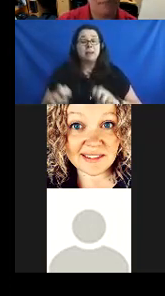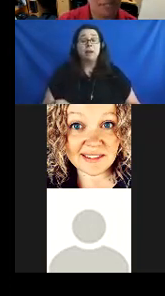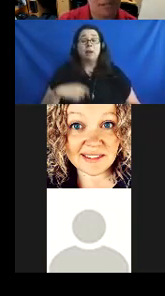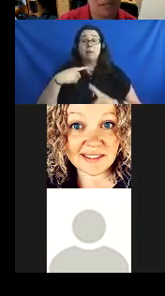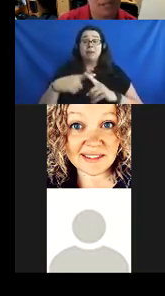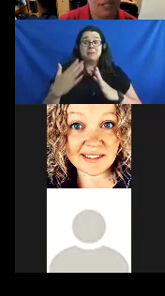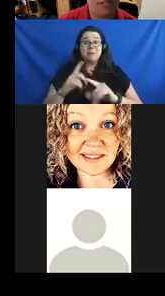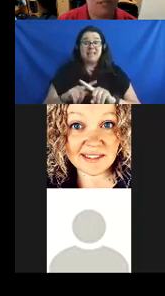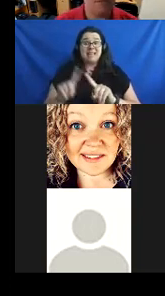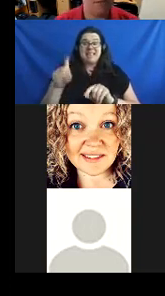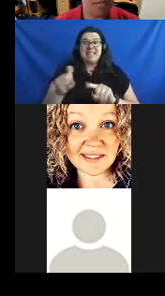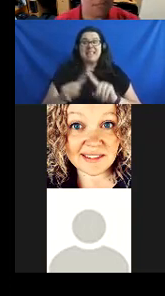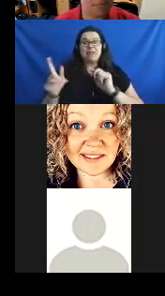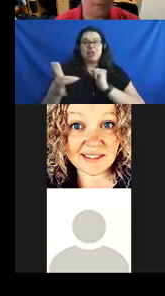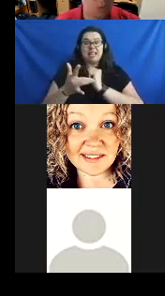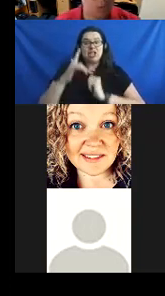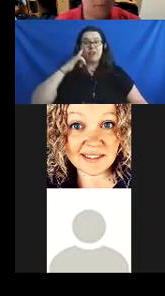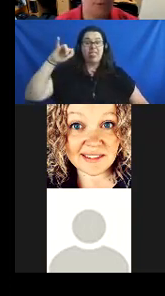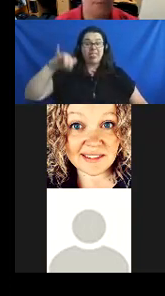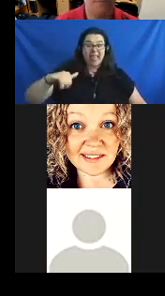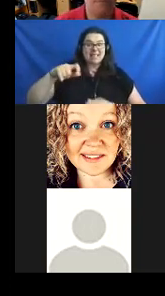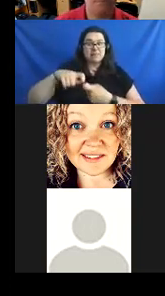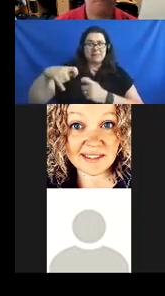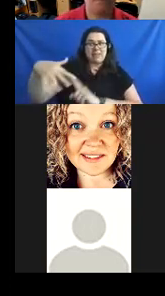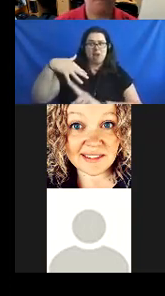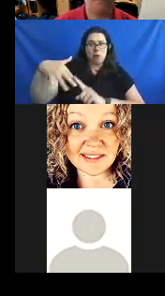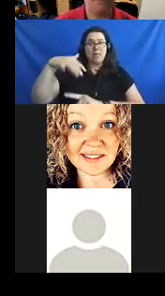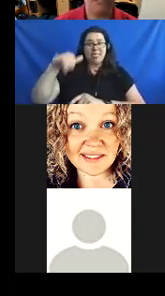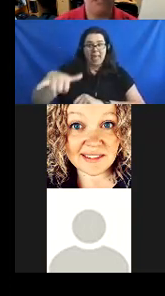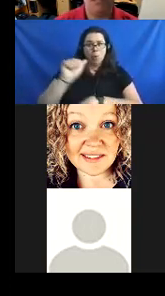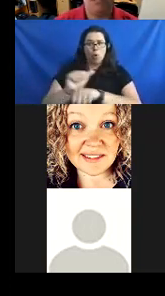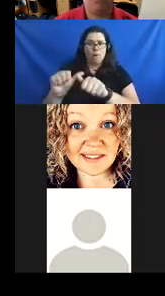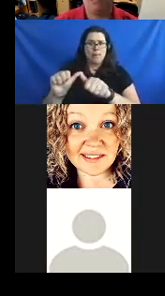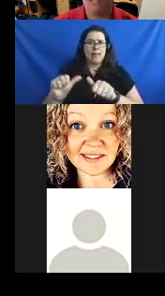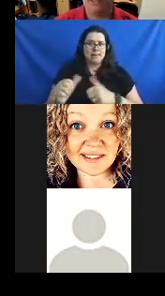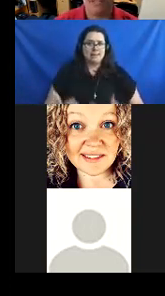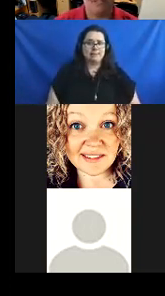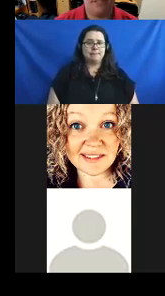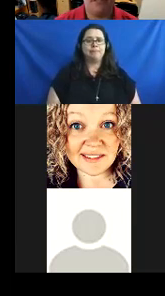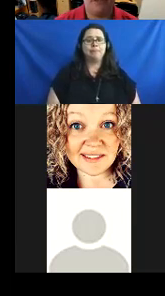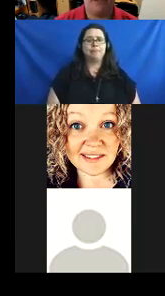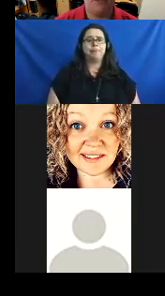TECHNOLOGIES FOR THAT SPECIFIC WORK ENVIRONMENT. LOW VISION DEVICES.